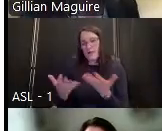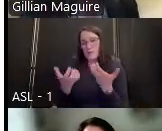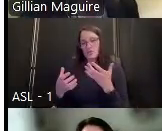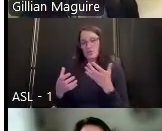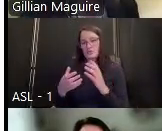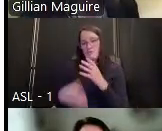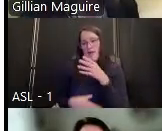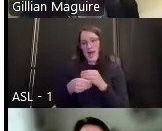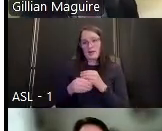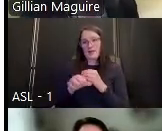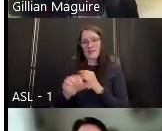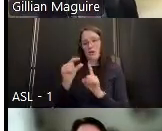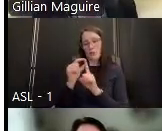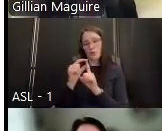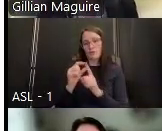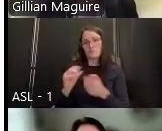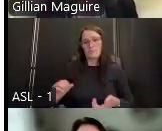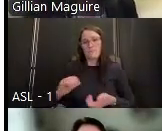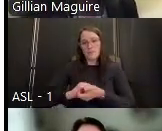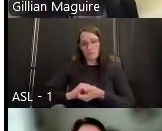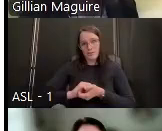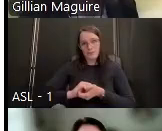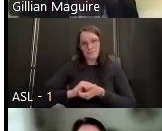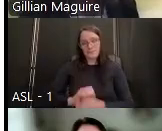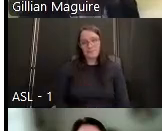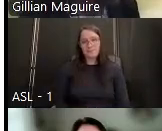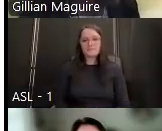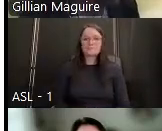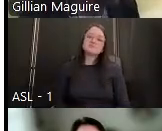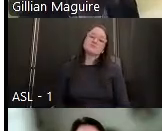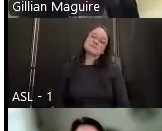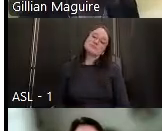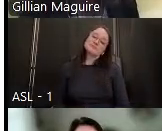which is partnership. I mean, really, if those um situations had occurred and someone